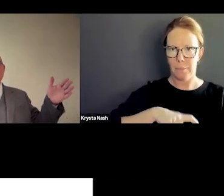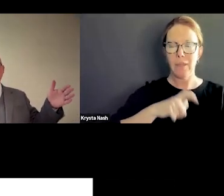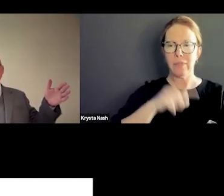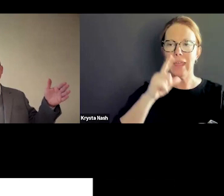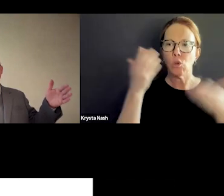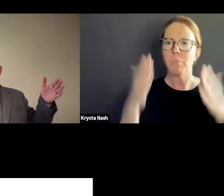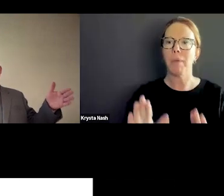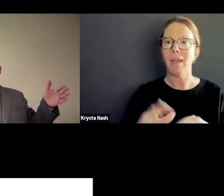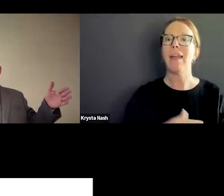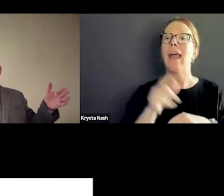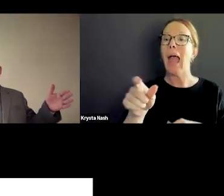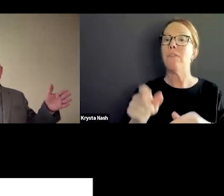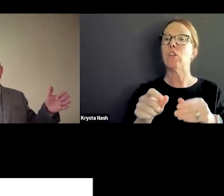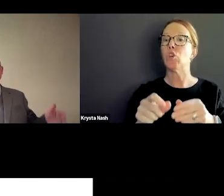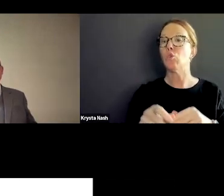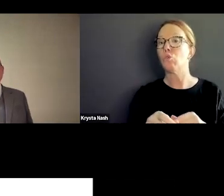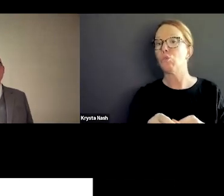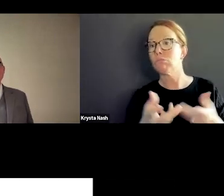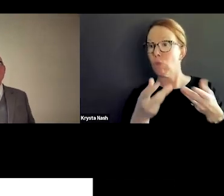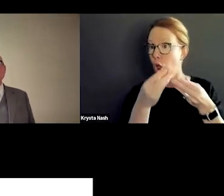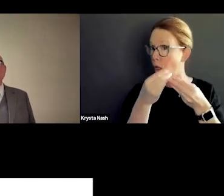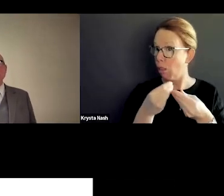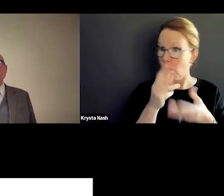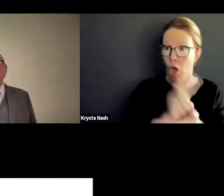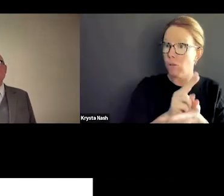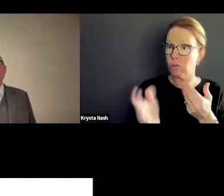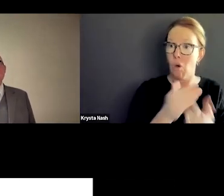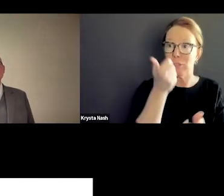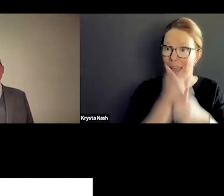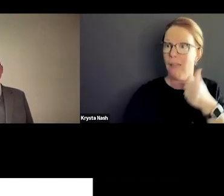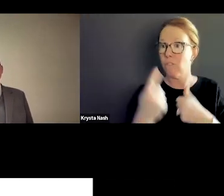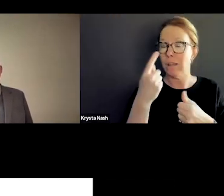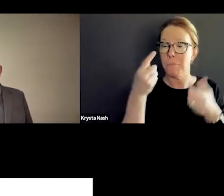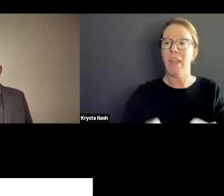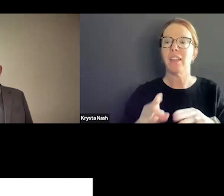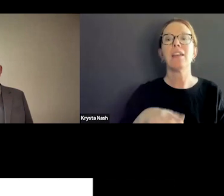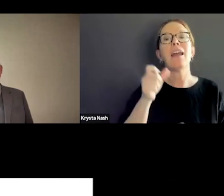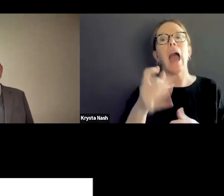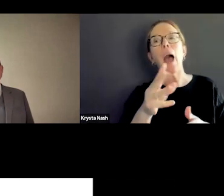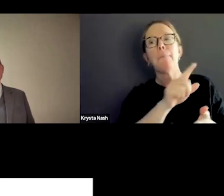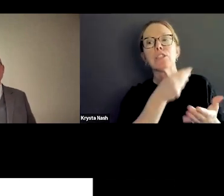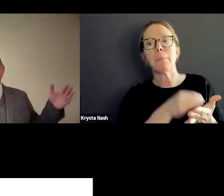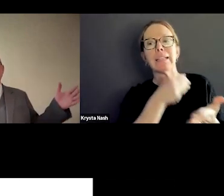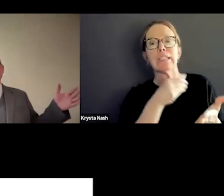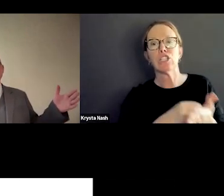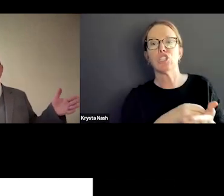And have you lost on us? Every single bet. And then we asked in the past week, how much money did you wager or sports bet in total?